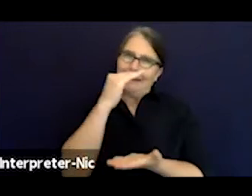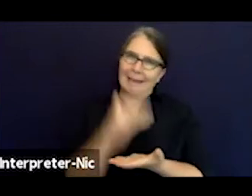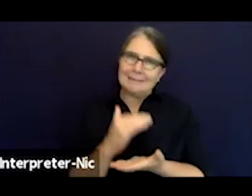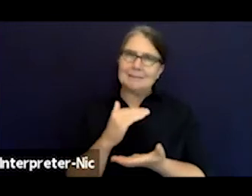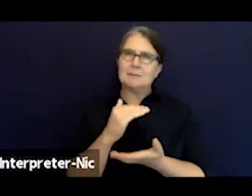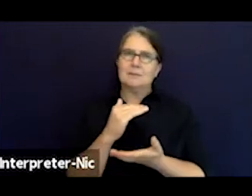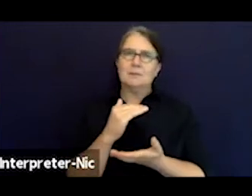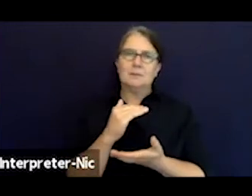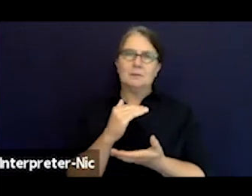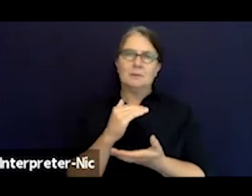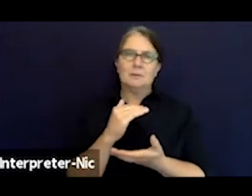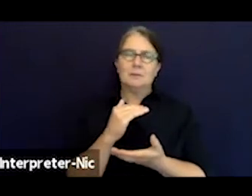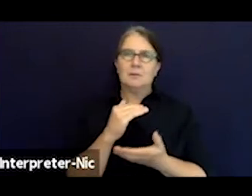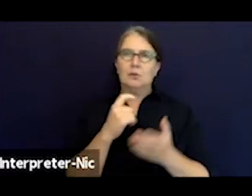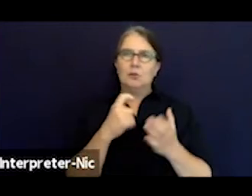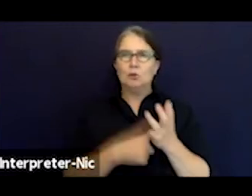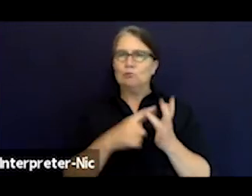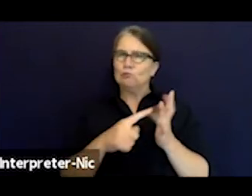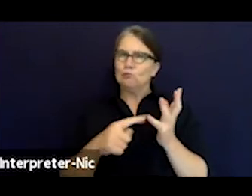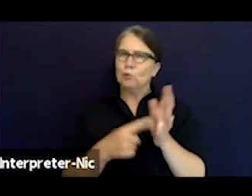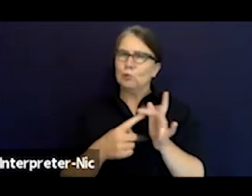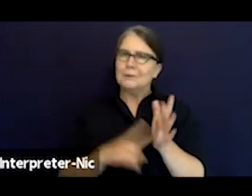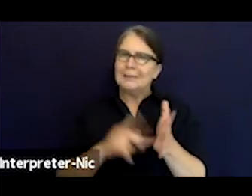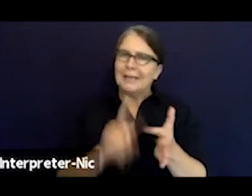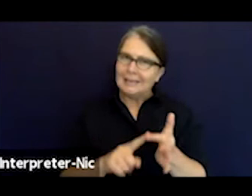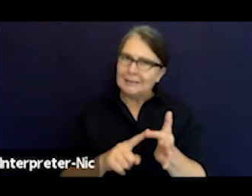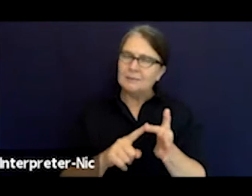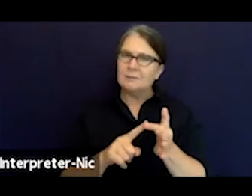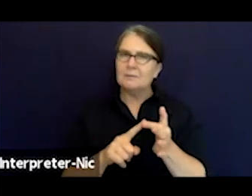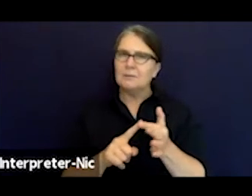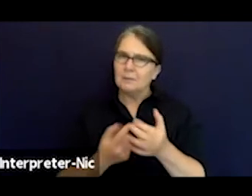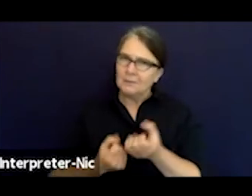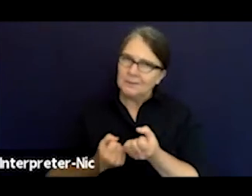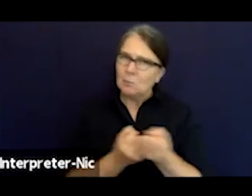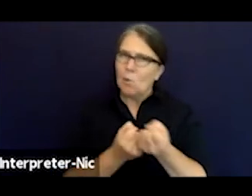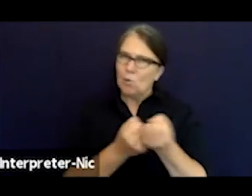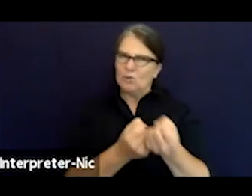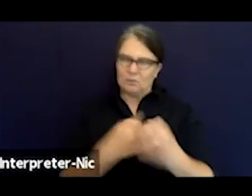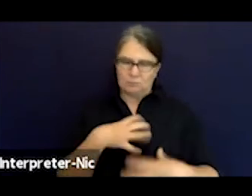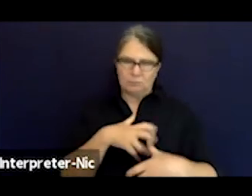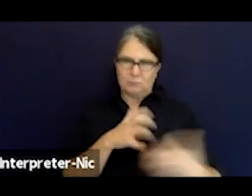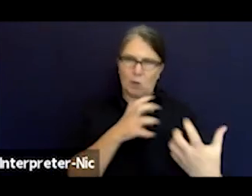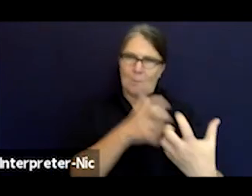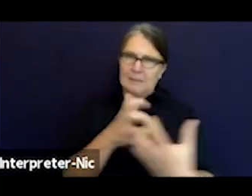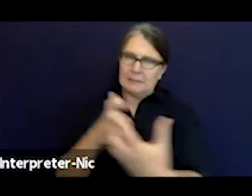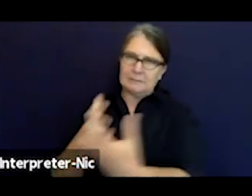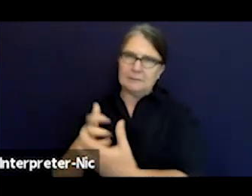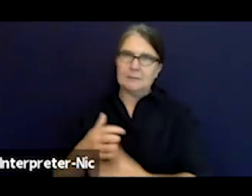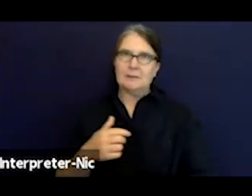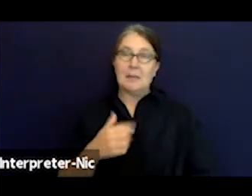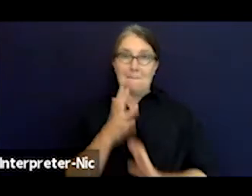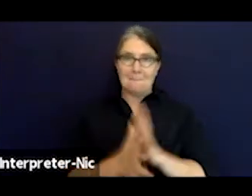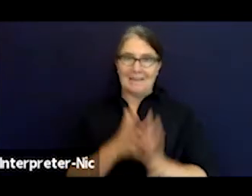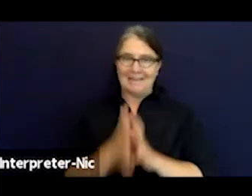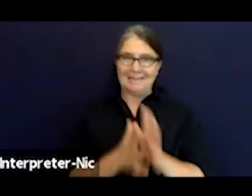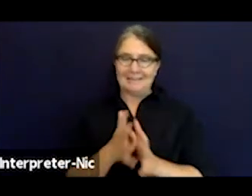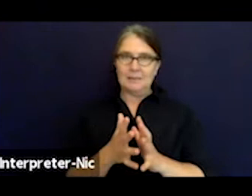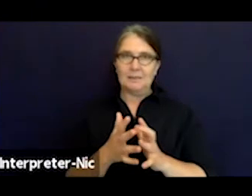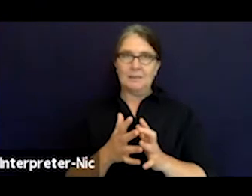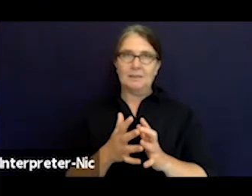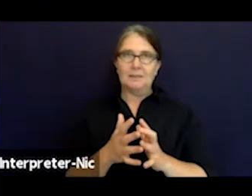actually giving ourselves more time for helping the folks who need the individual supports. We can